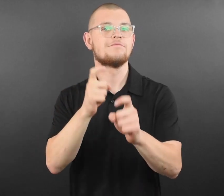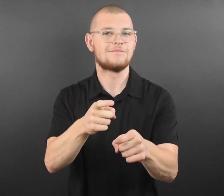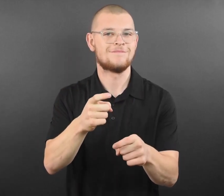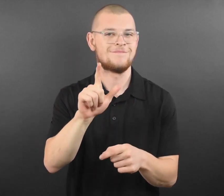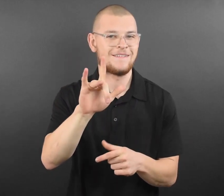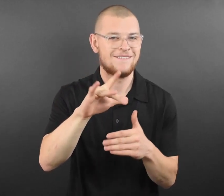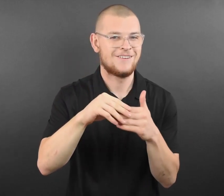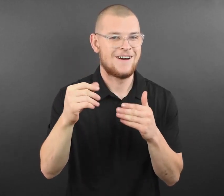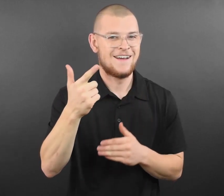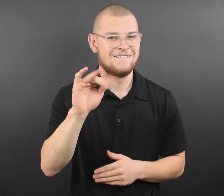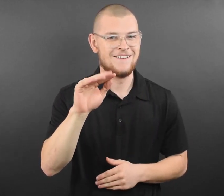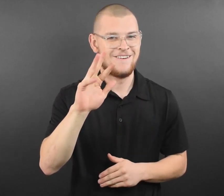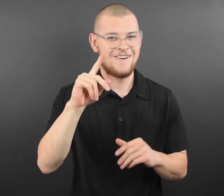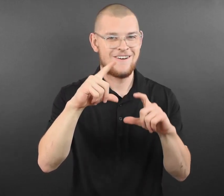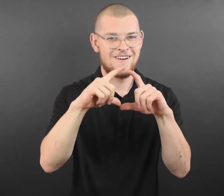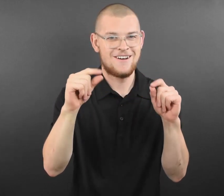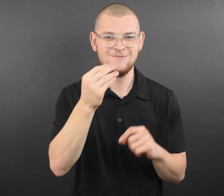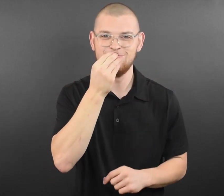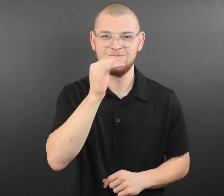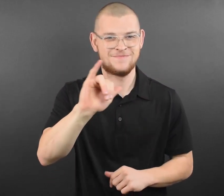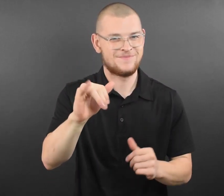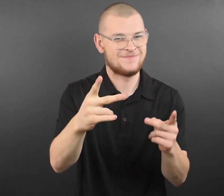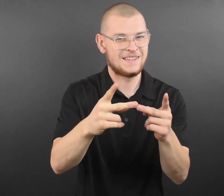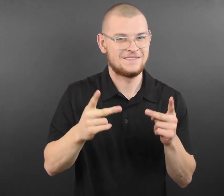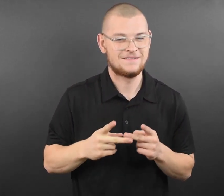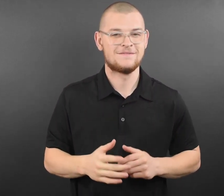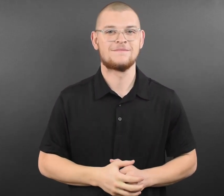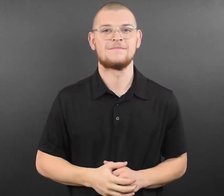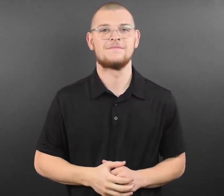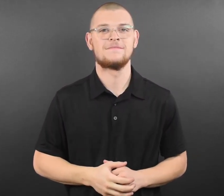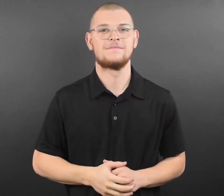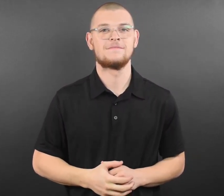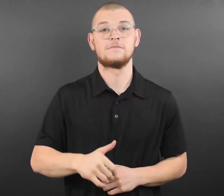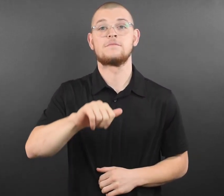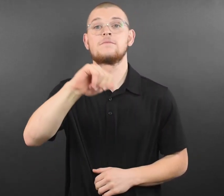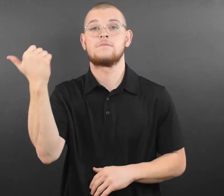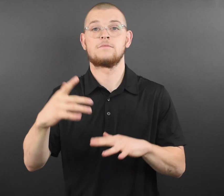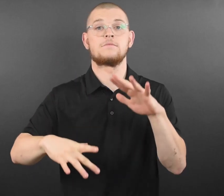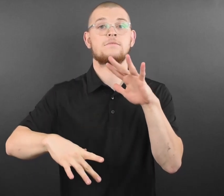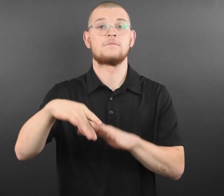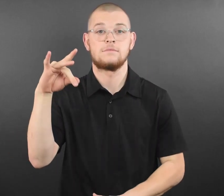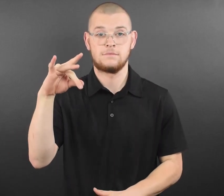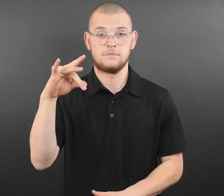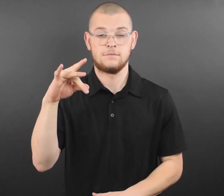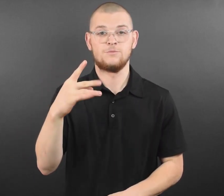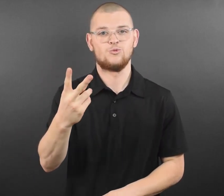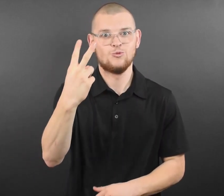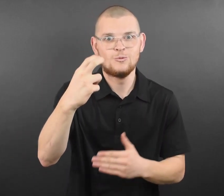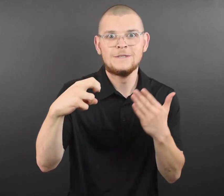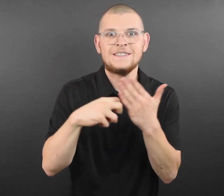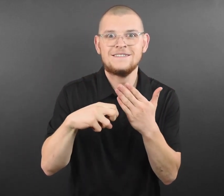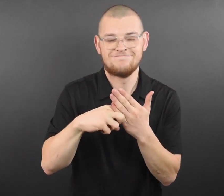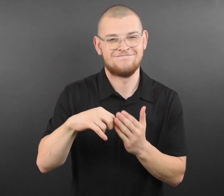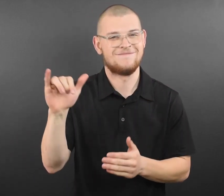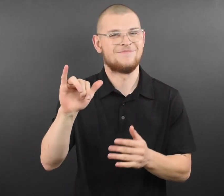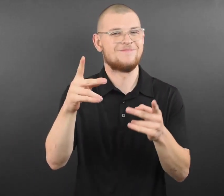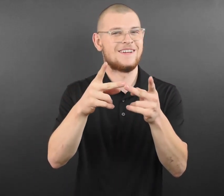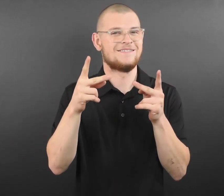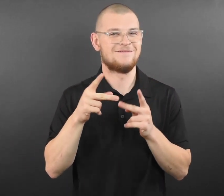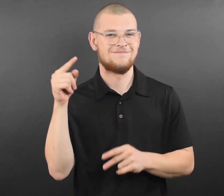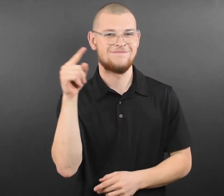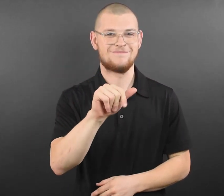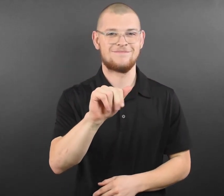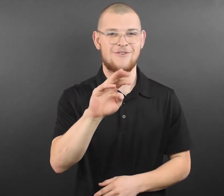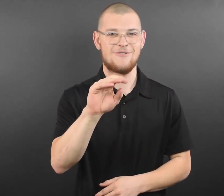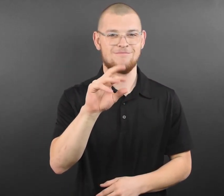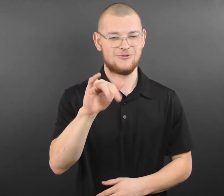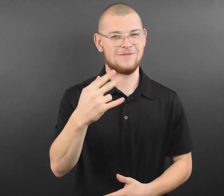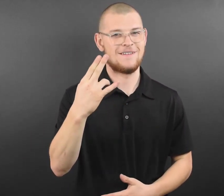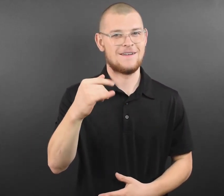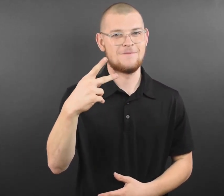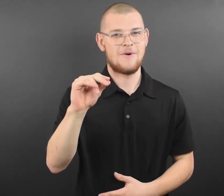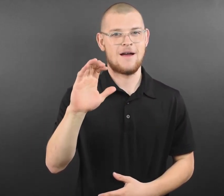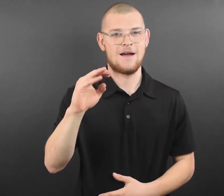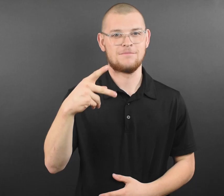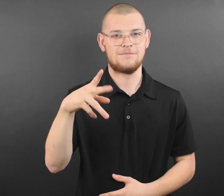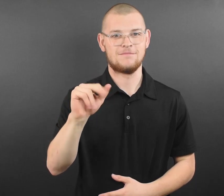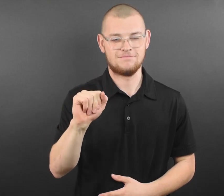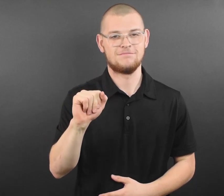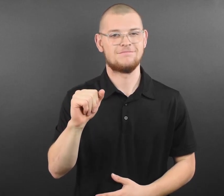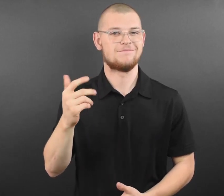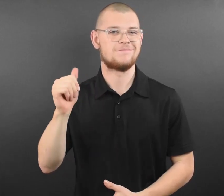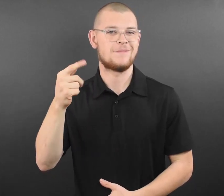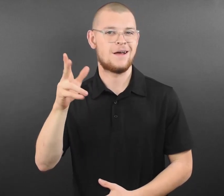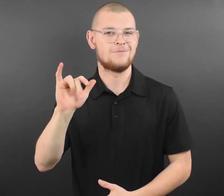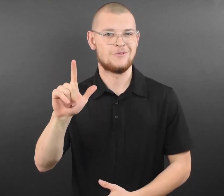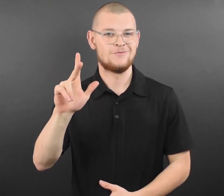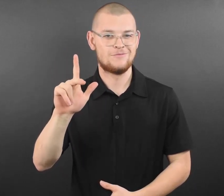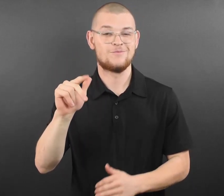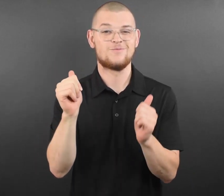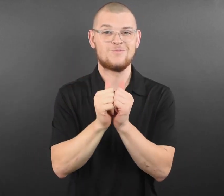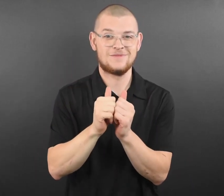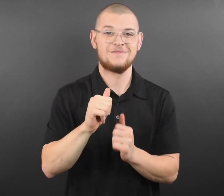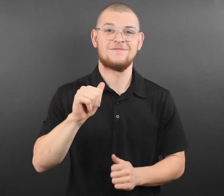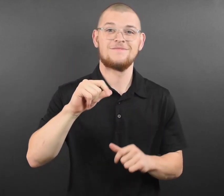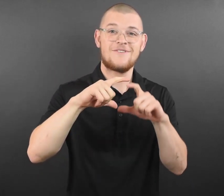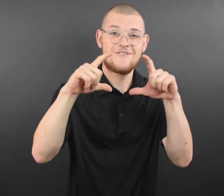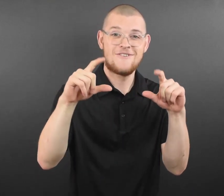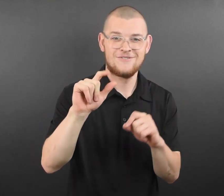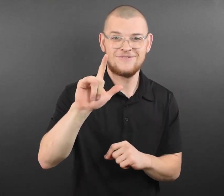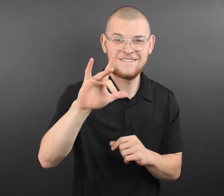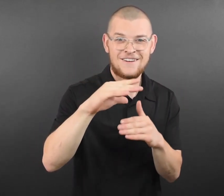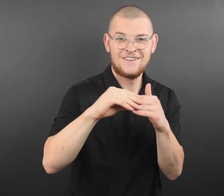2 shirts, and a $25 gift card to The Depot Tavern.